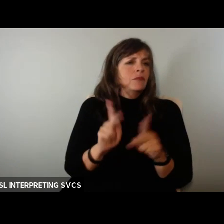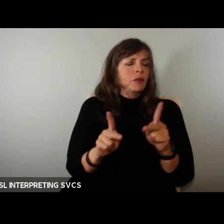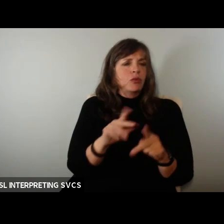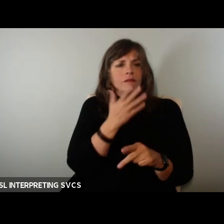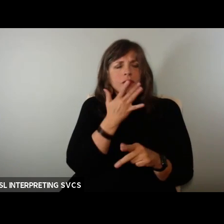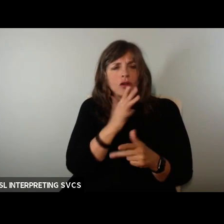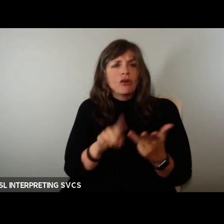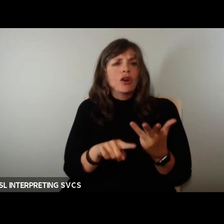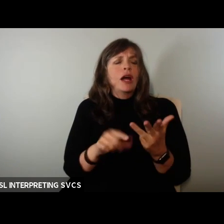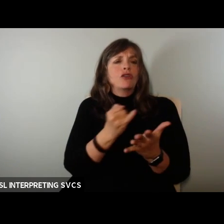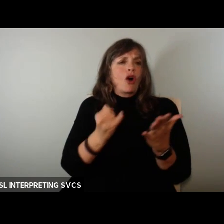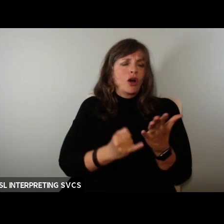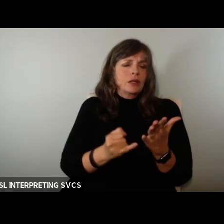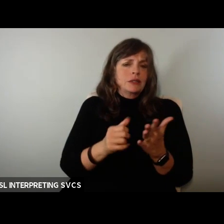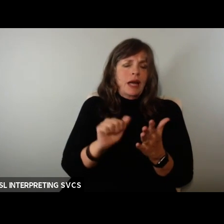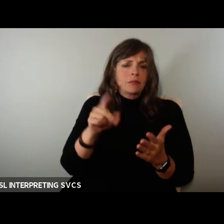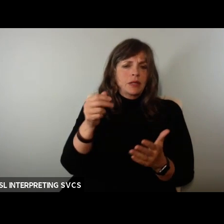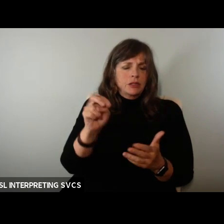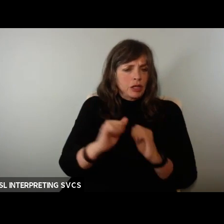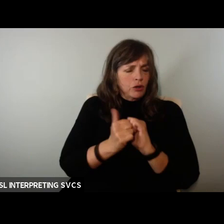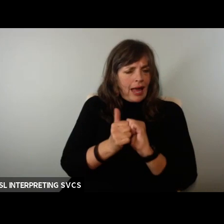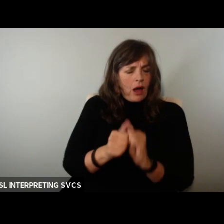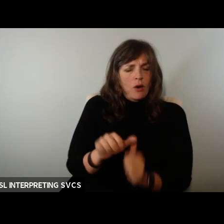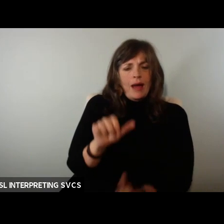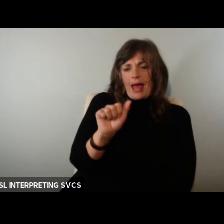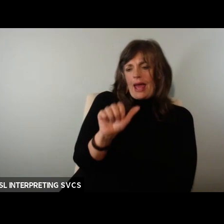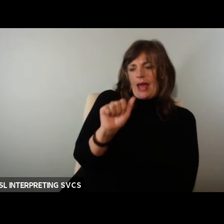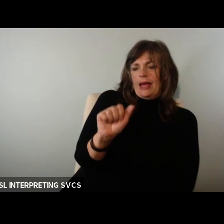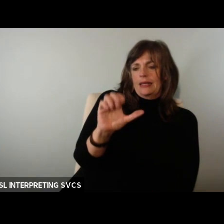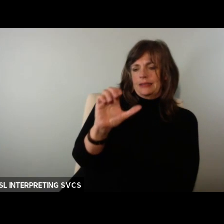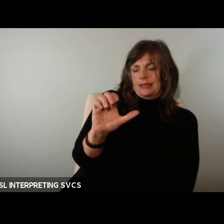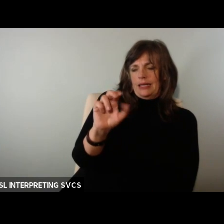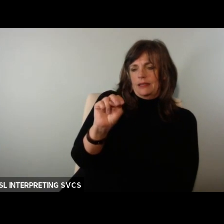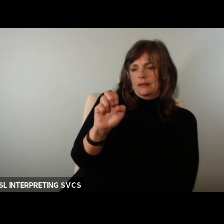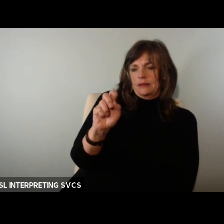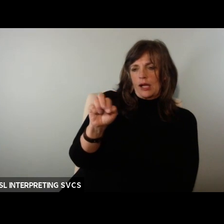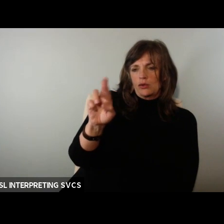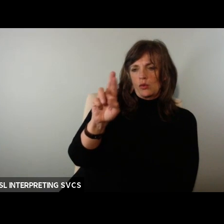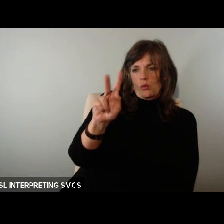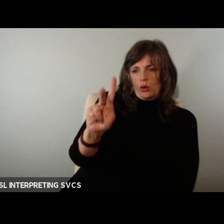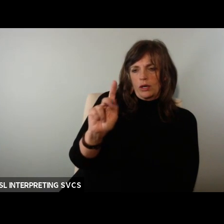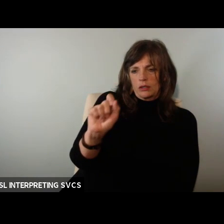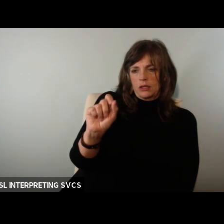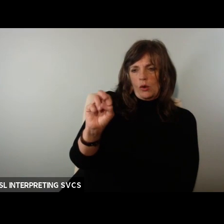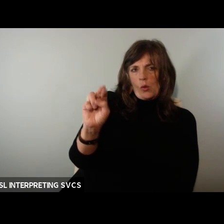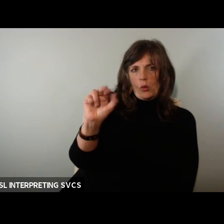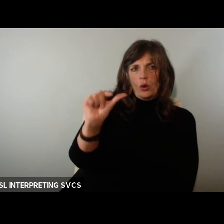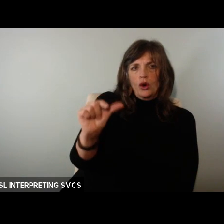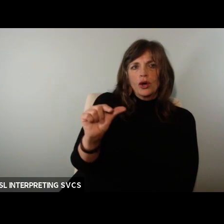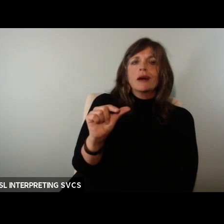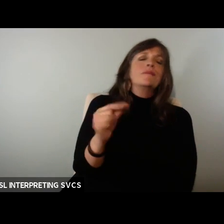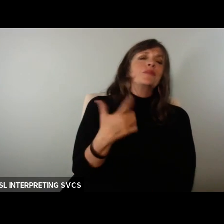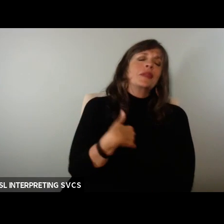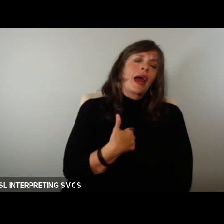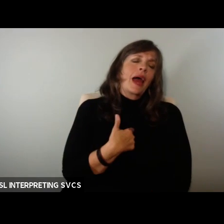You can find that at aacnetwork.org. Amita Swadhin's GoFundMe